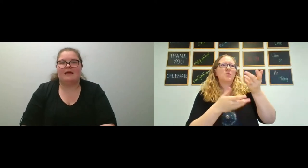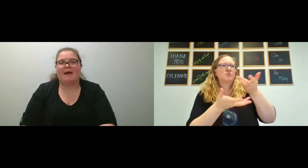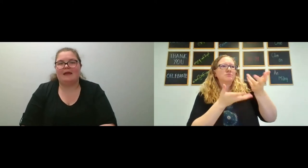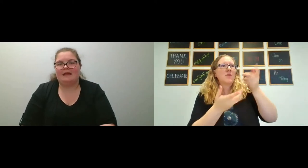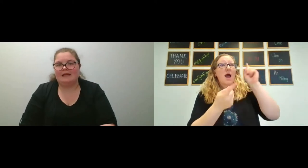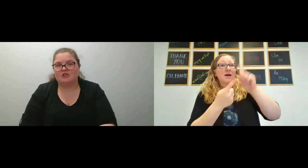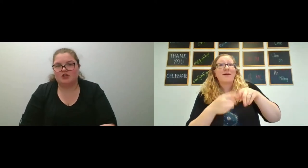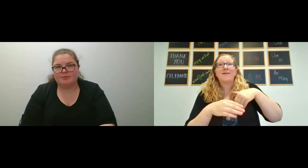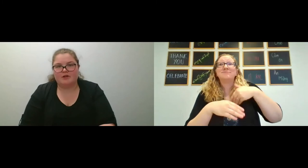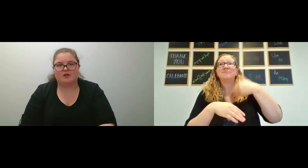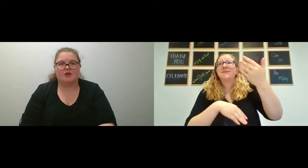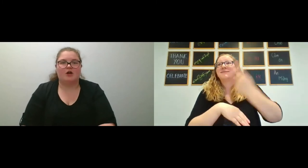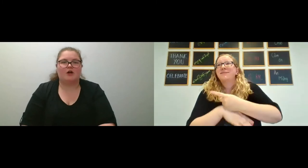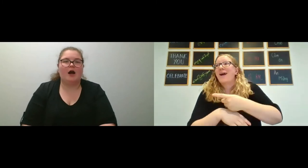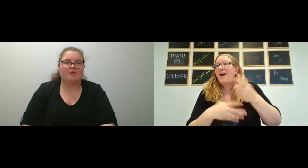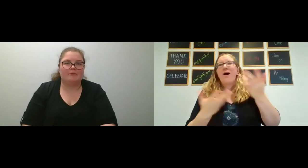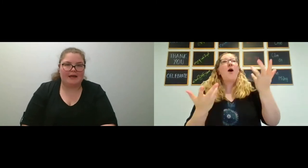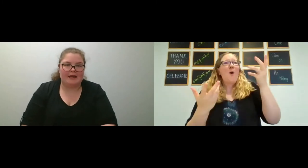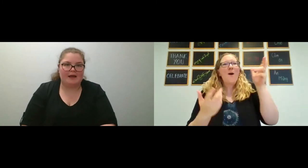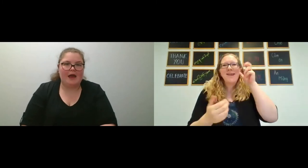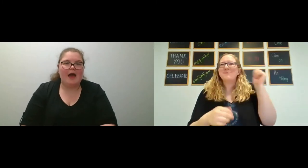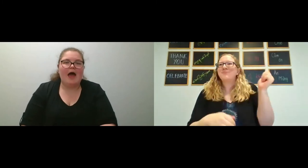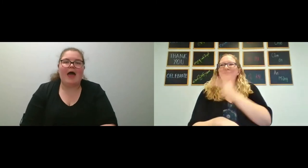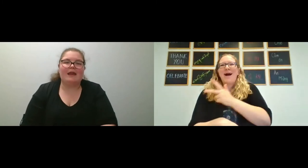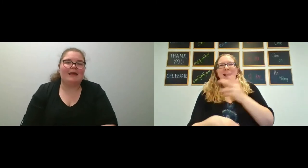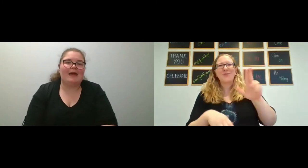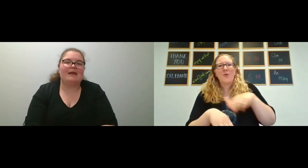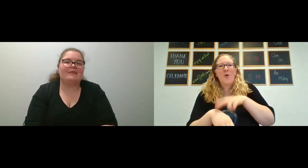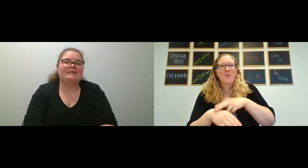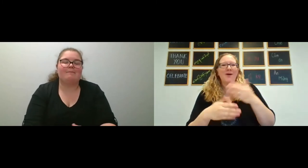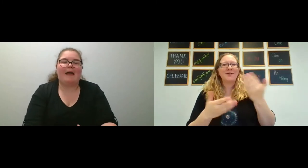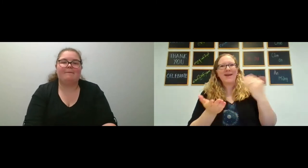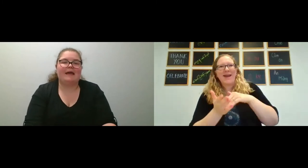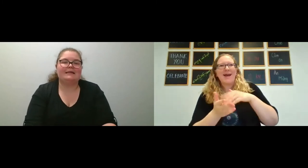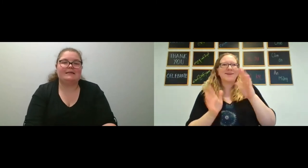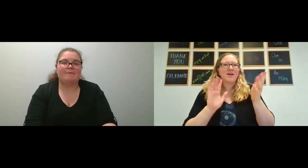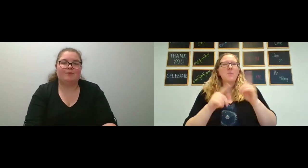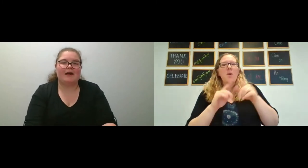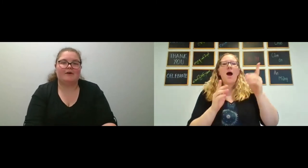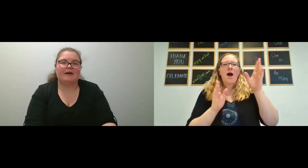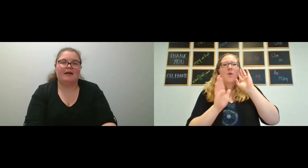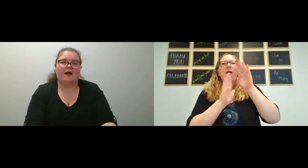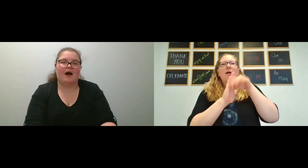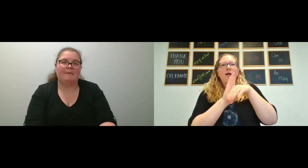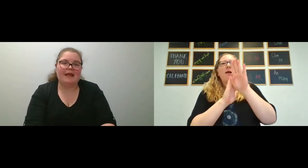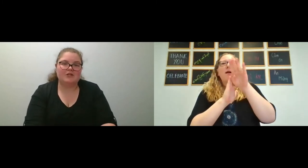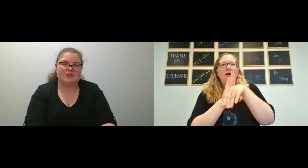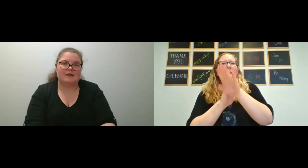They might need interpreters or CART writing. And again, this might be a temporary accommodation